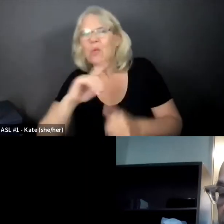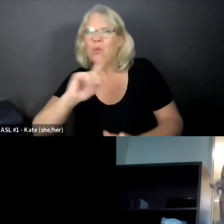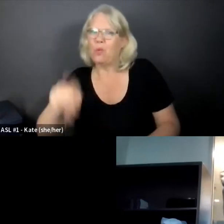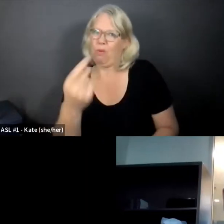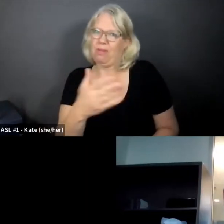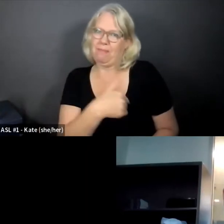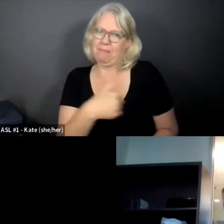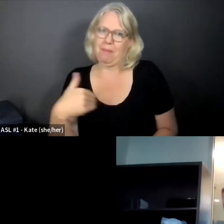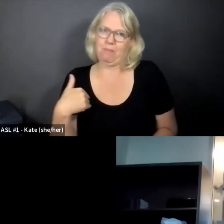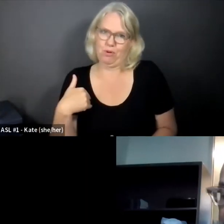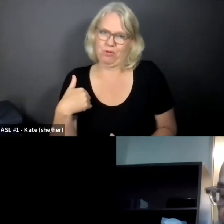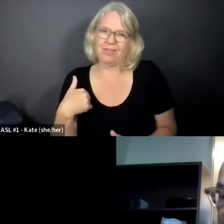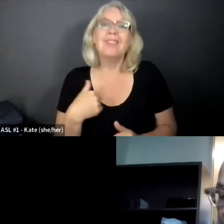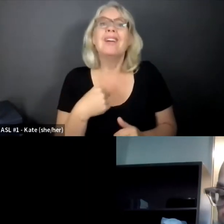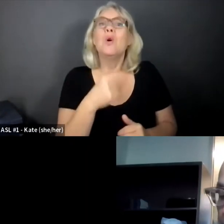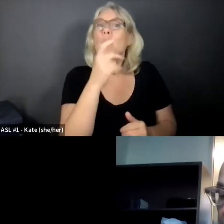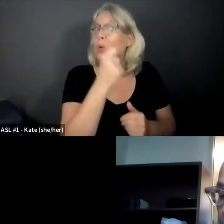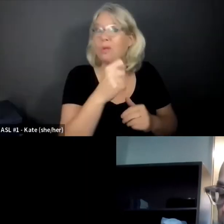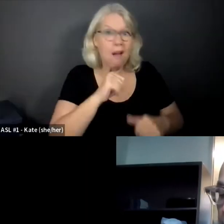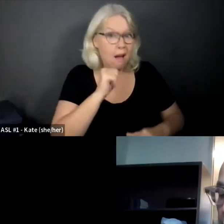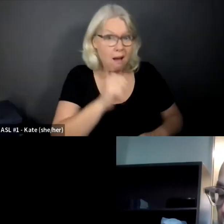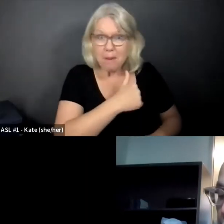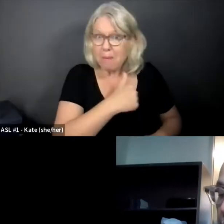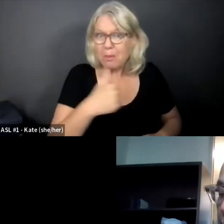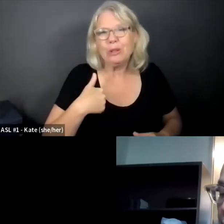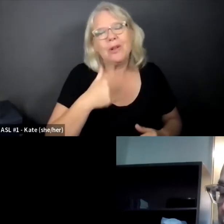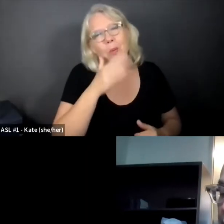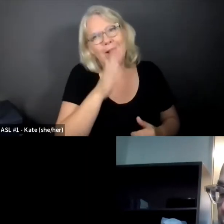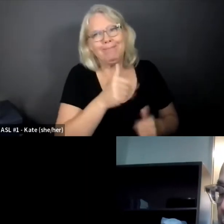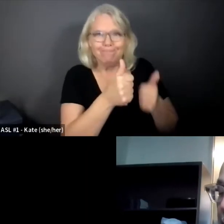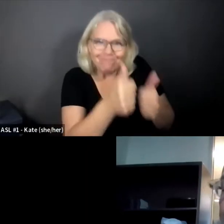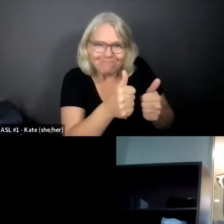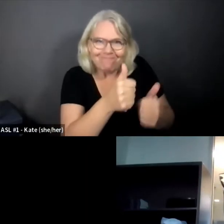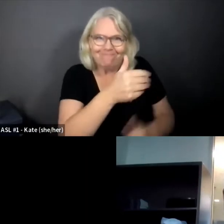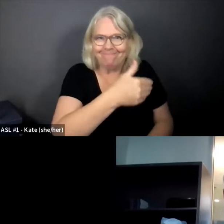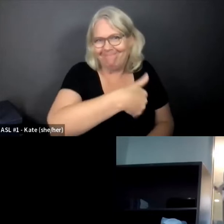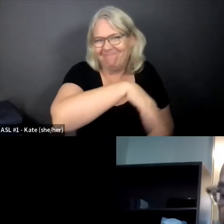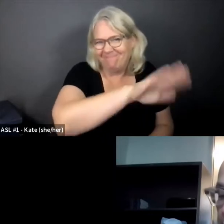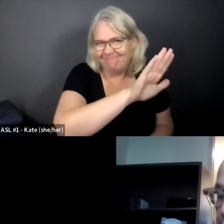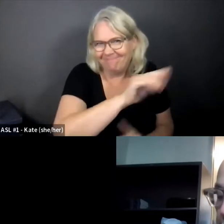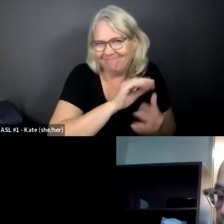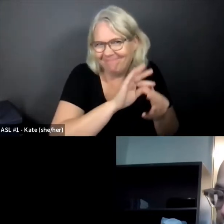GUESTS WILL BE ASKED TO LEAVE THE MEETING AT THE END OF THE PRESENTATION.